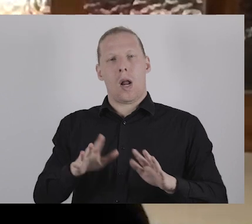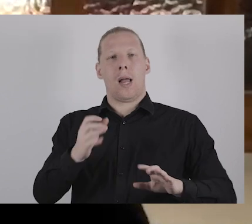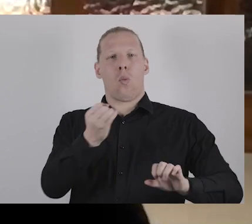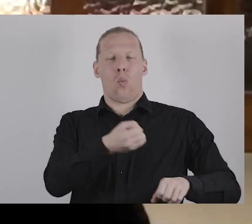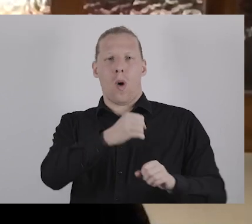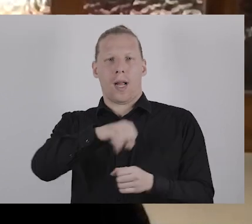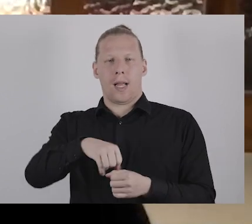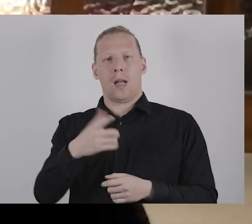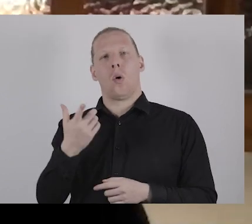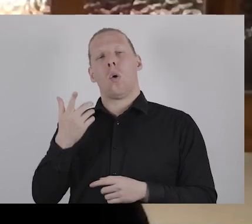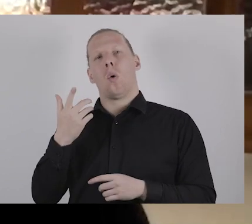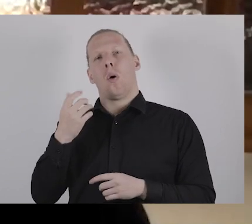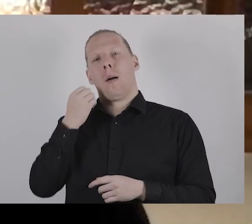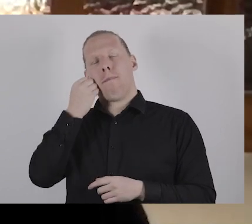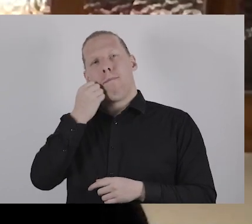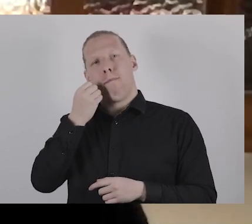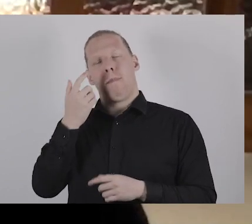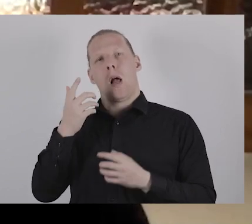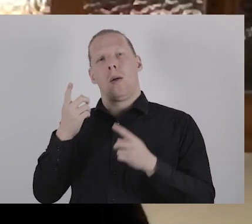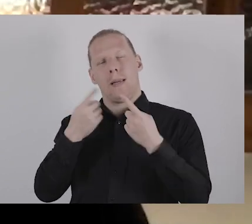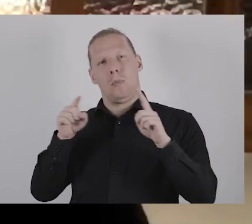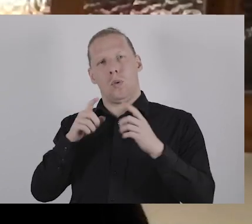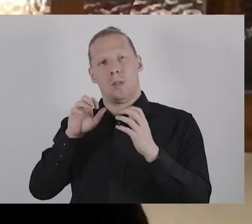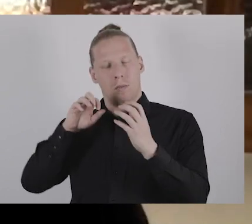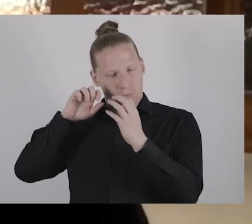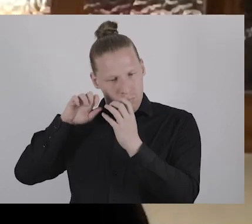of making sure that we hold on to these precious taonga.